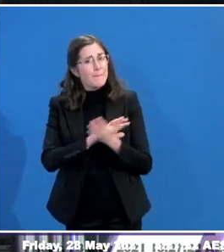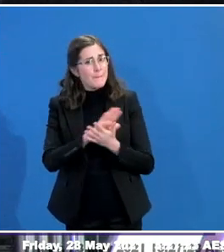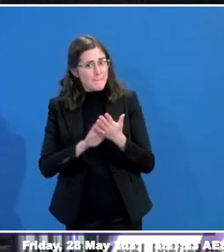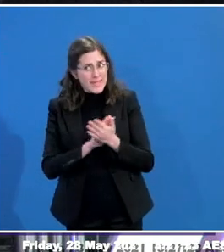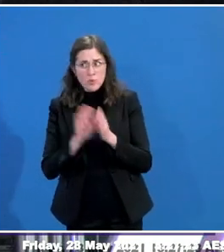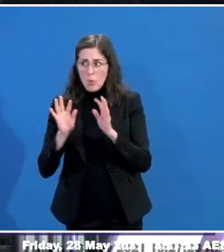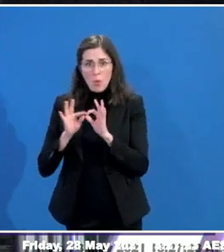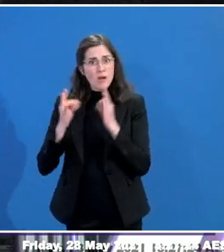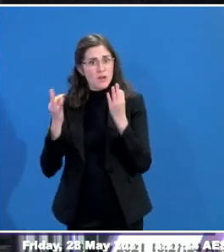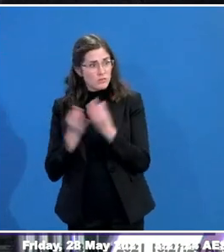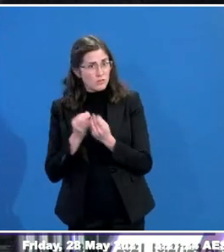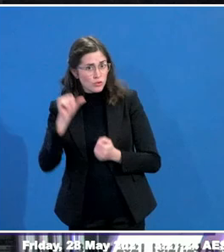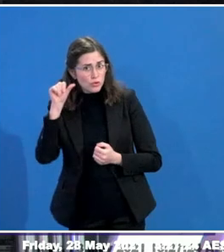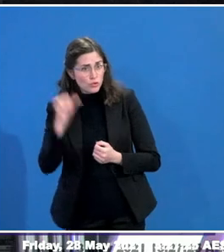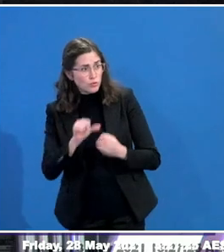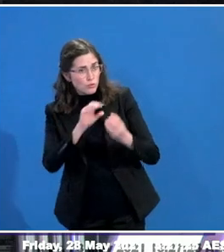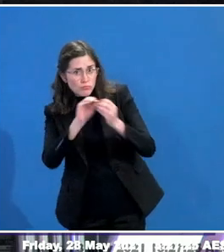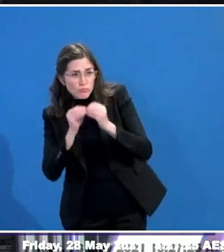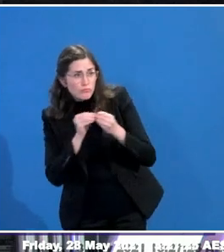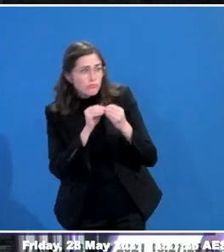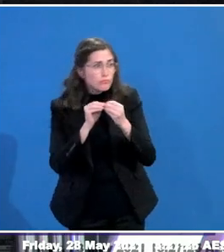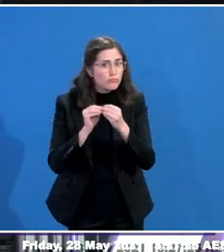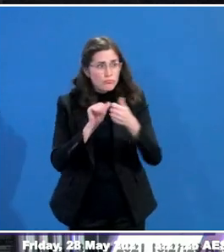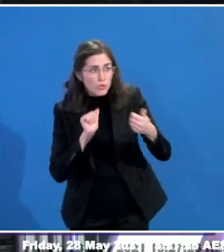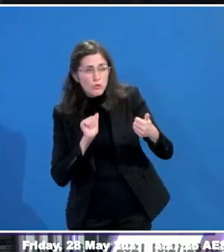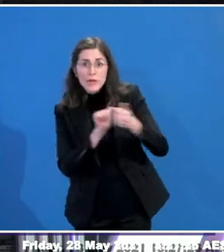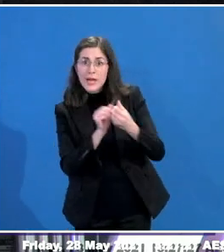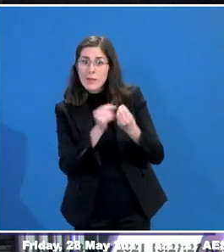negotiate with participants in identifying service agreements?